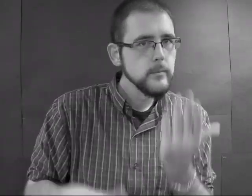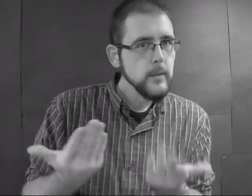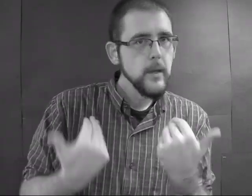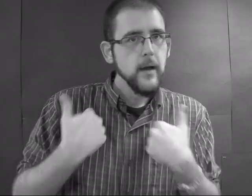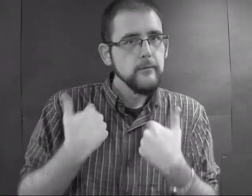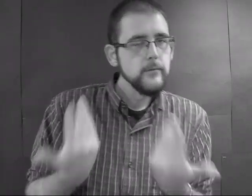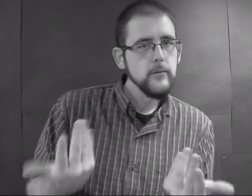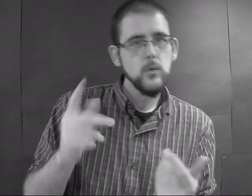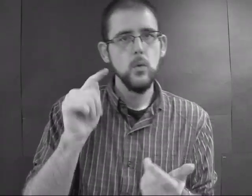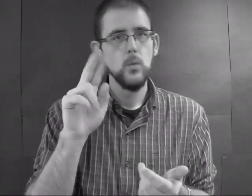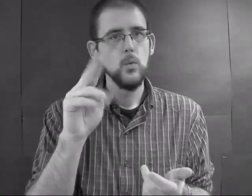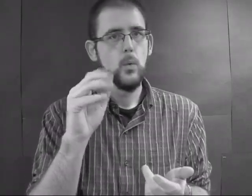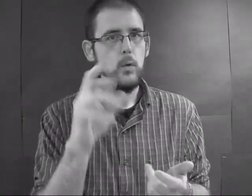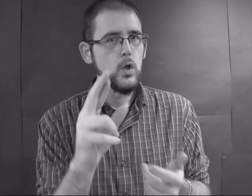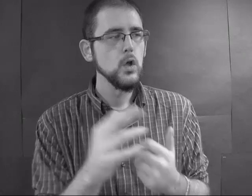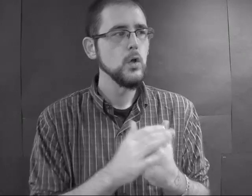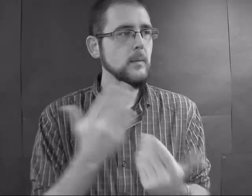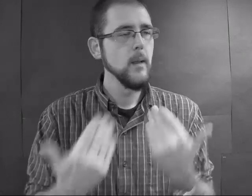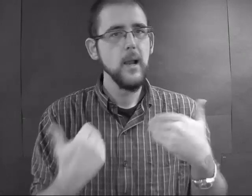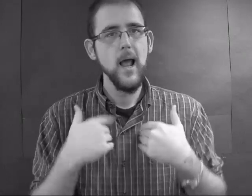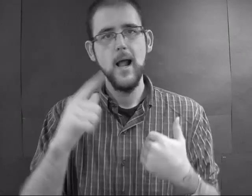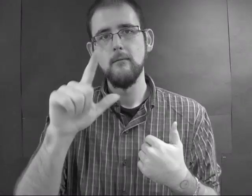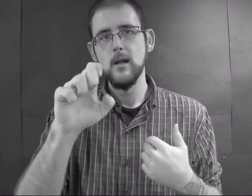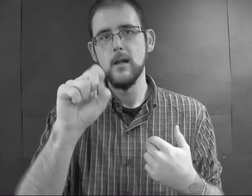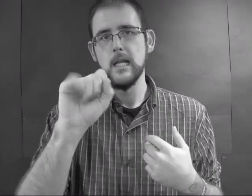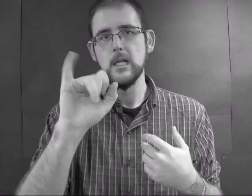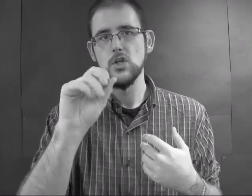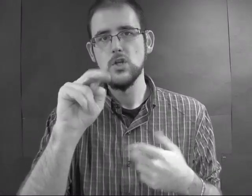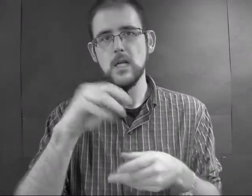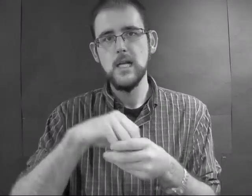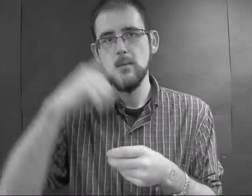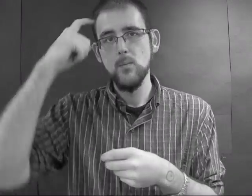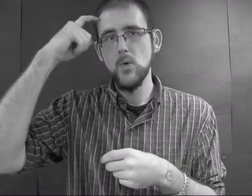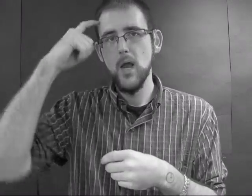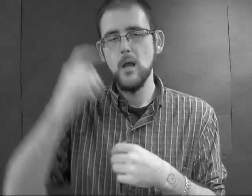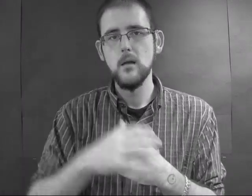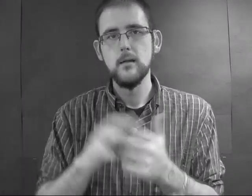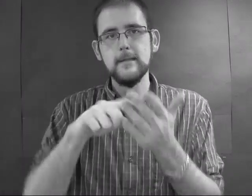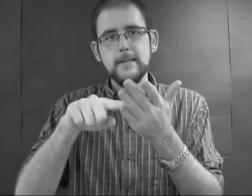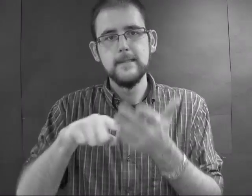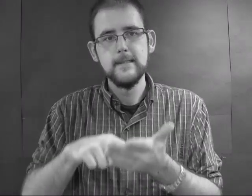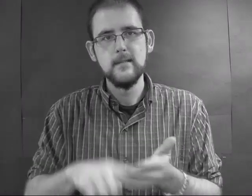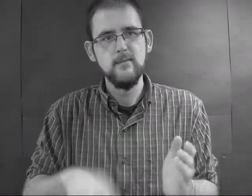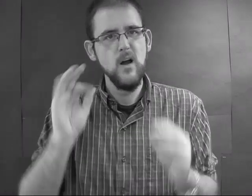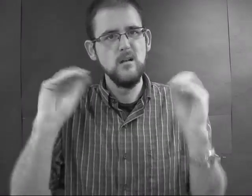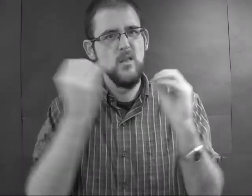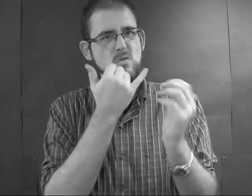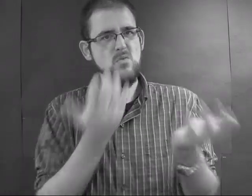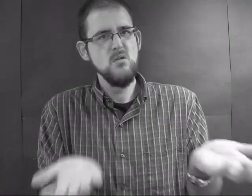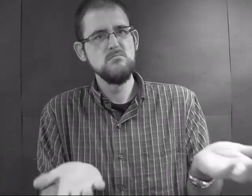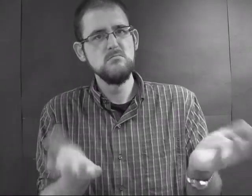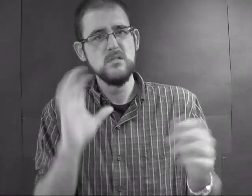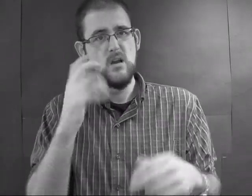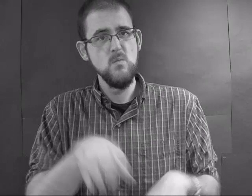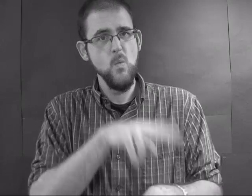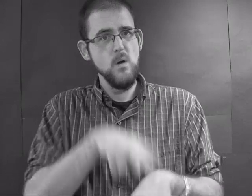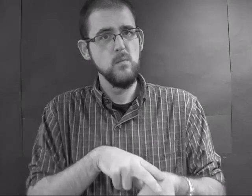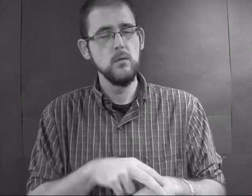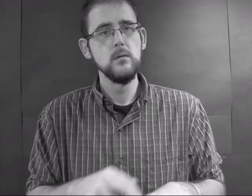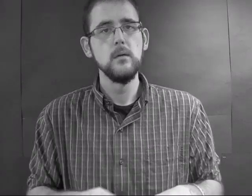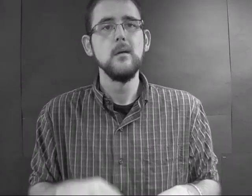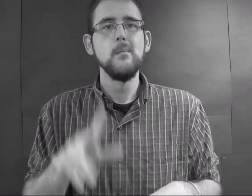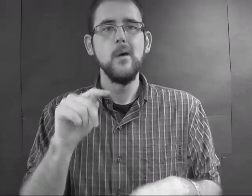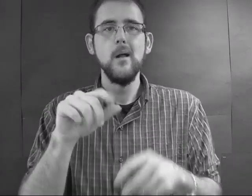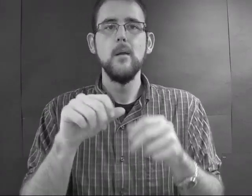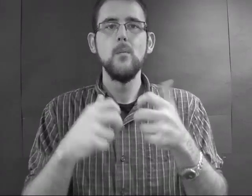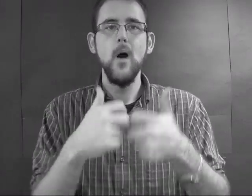maybe a tumor or lesion, but nothing turns up. It all looks normal.